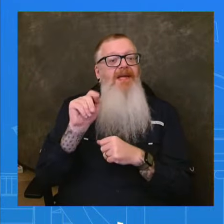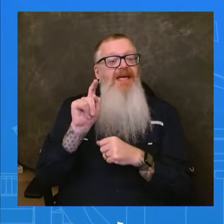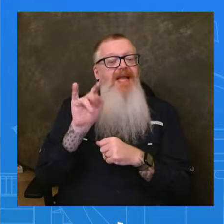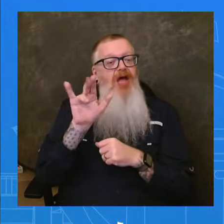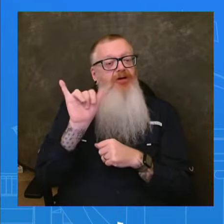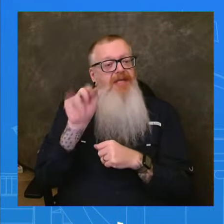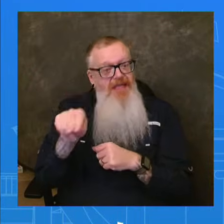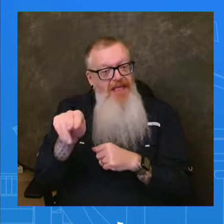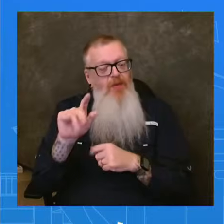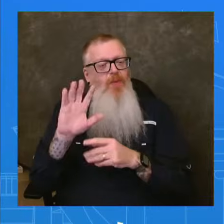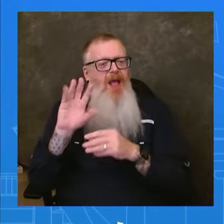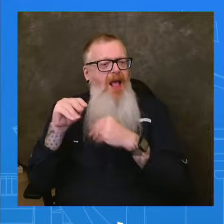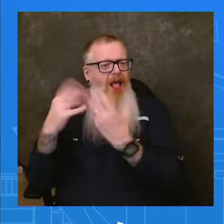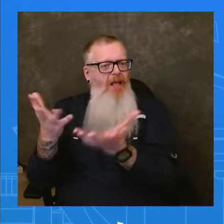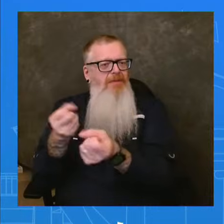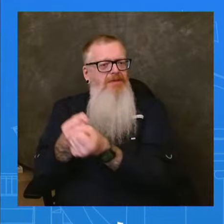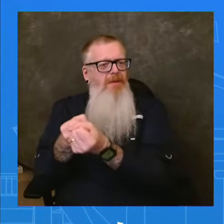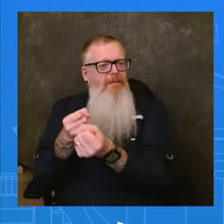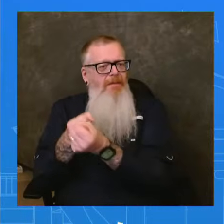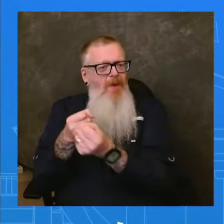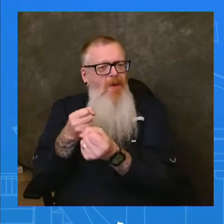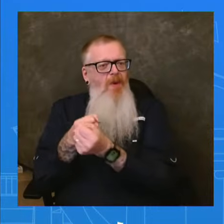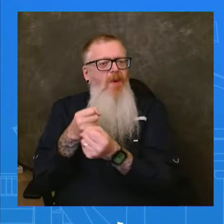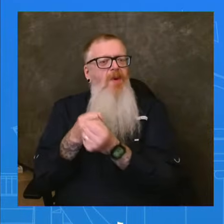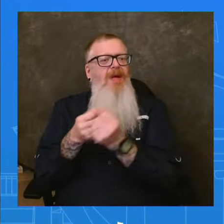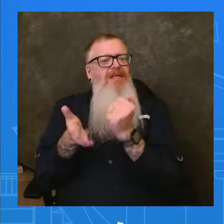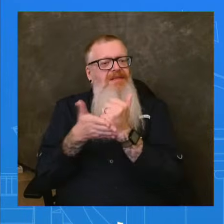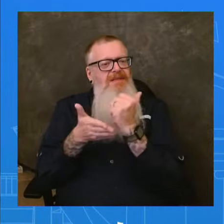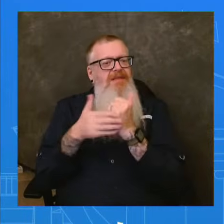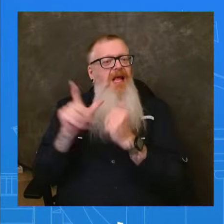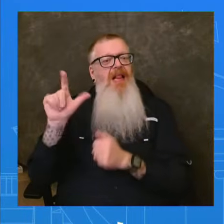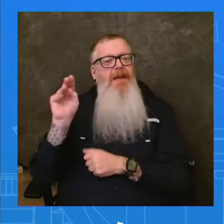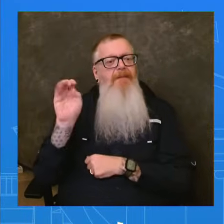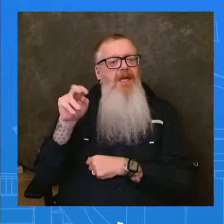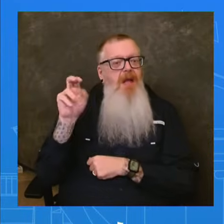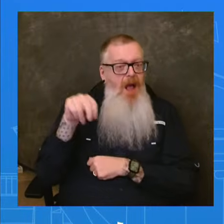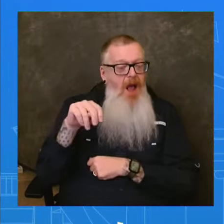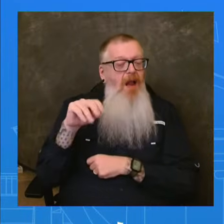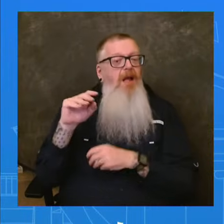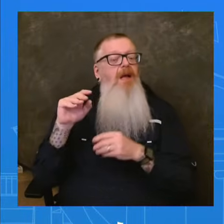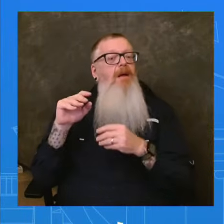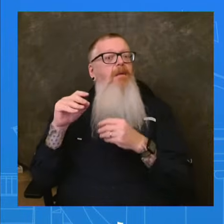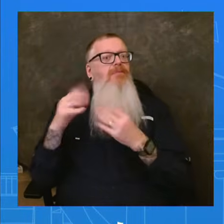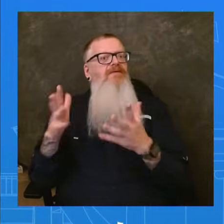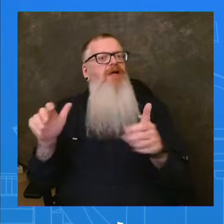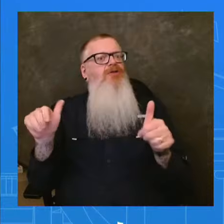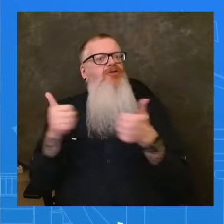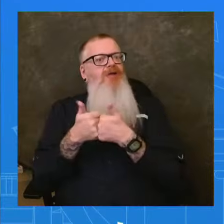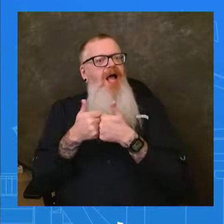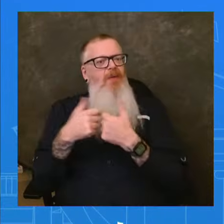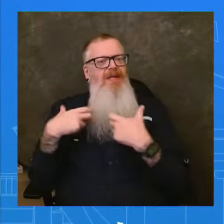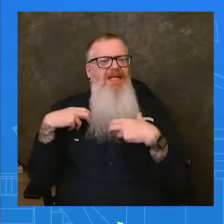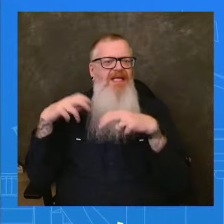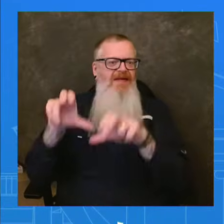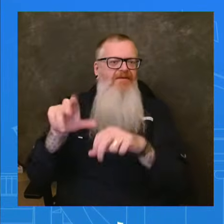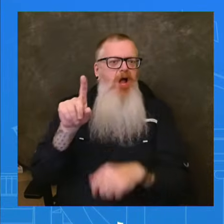we announced that last week -- to deal with those -- to those humanitarian challenges. And so, we're aware of what's going on,